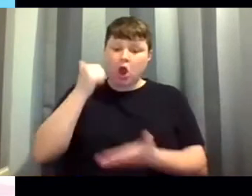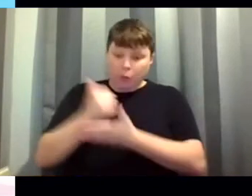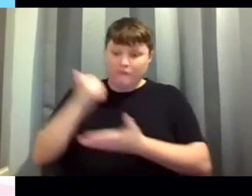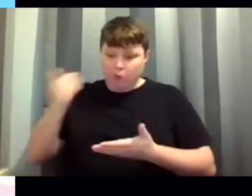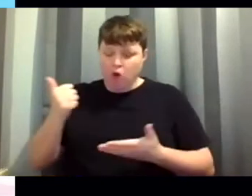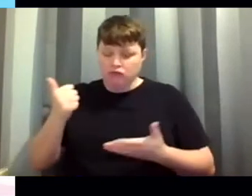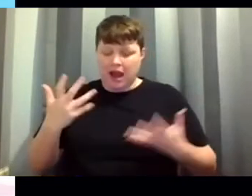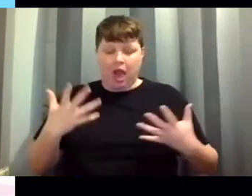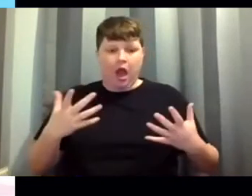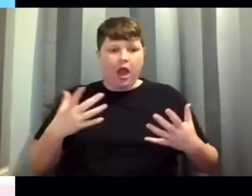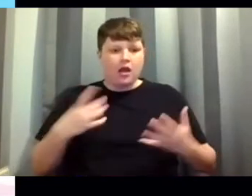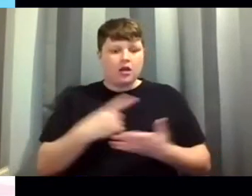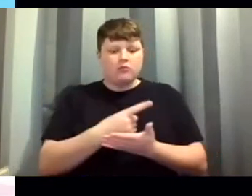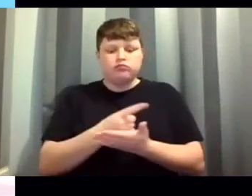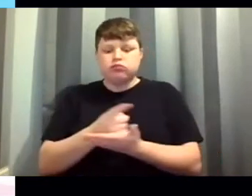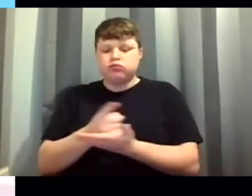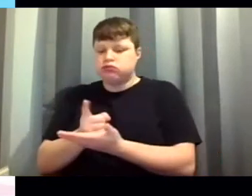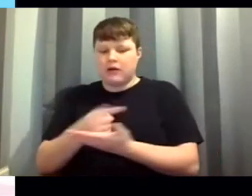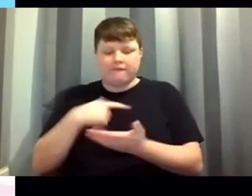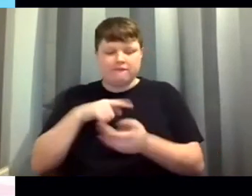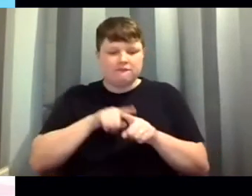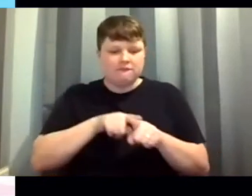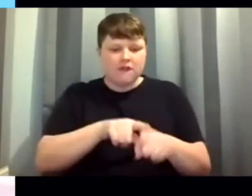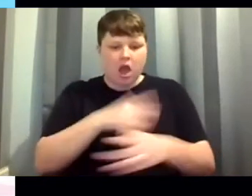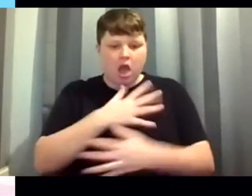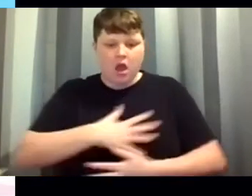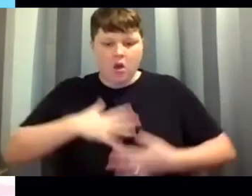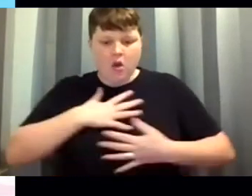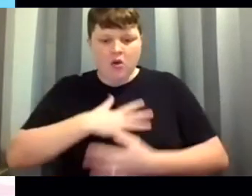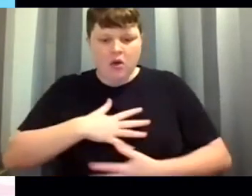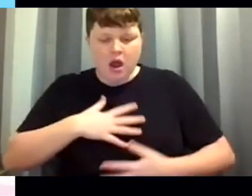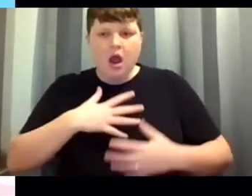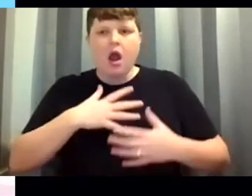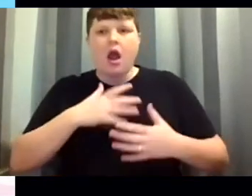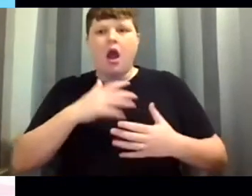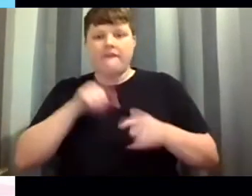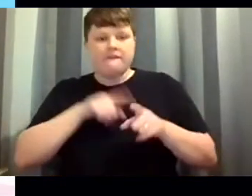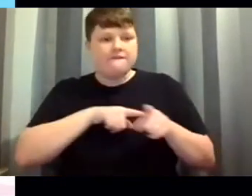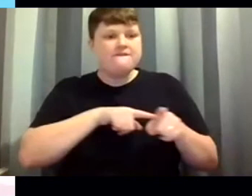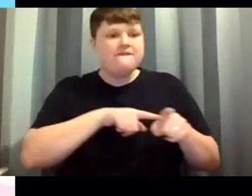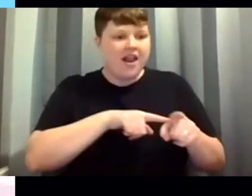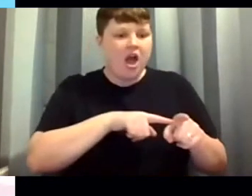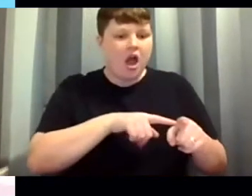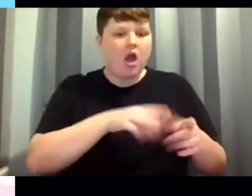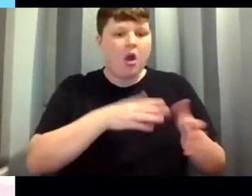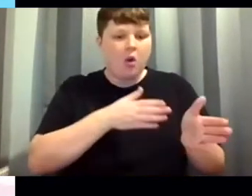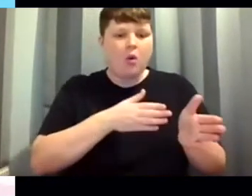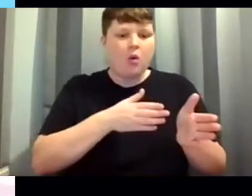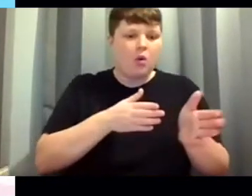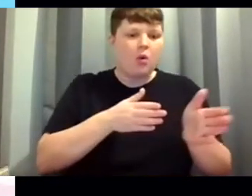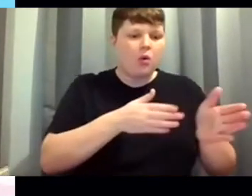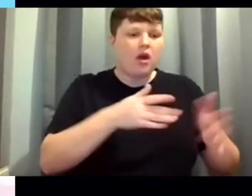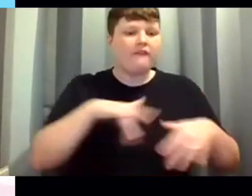Each time, you can gradually move to what feels good and right until you can start